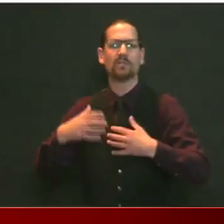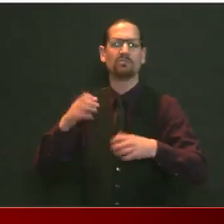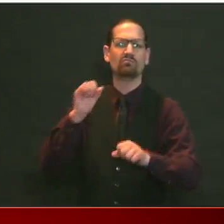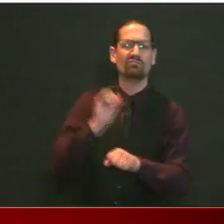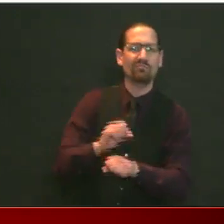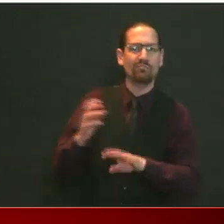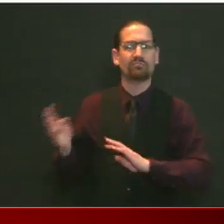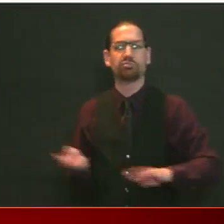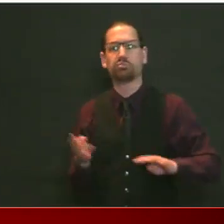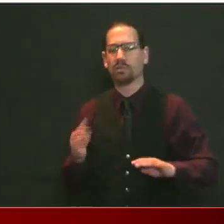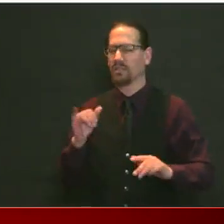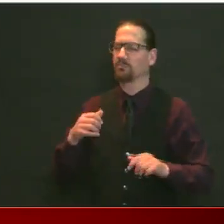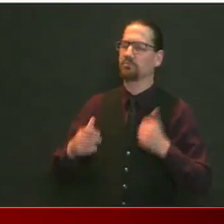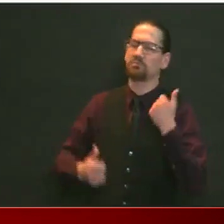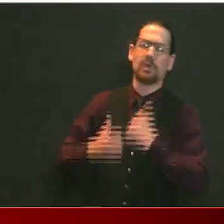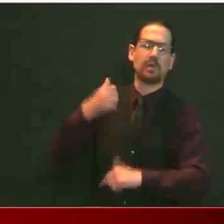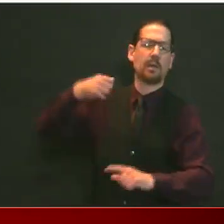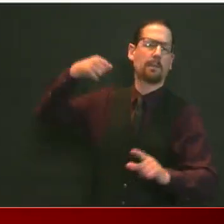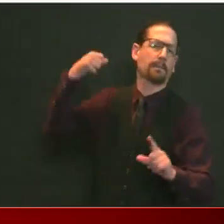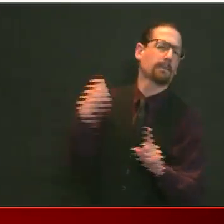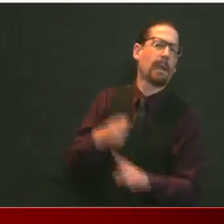DON'T REQUIRE A DEGREE PAST HIGH